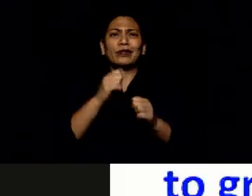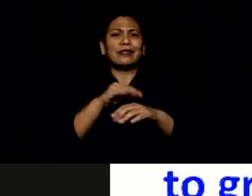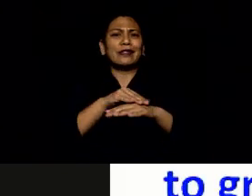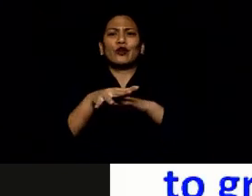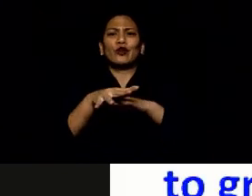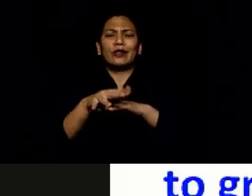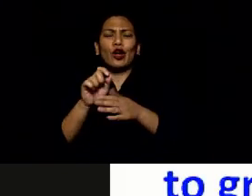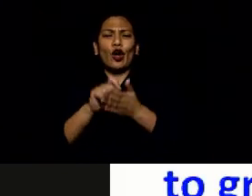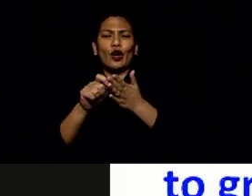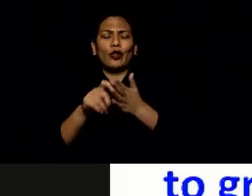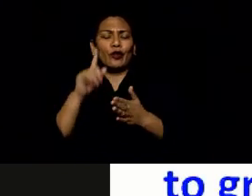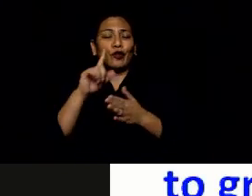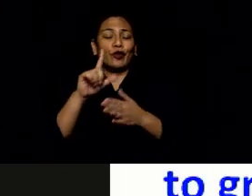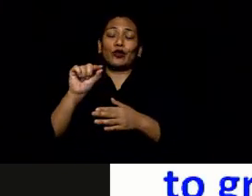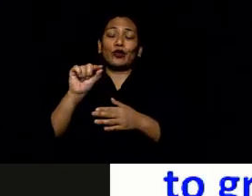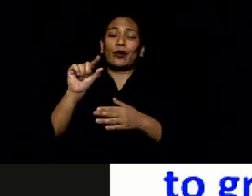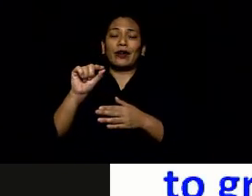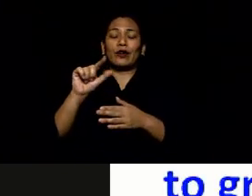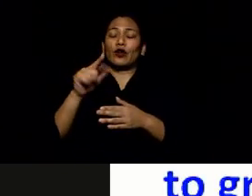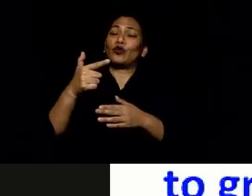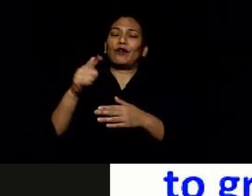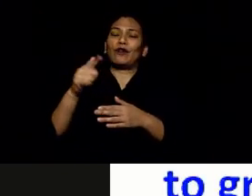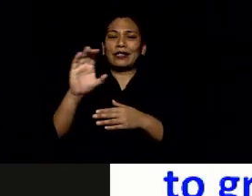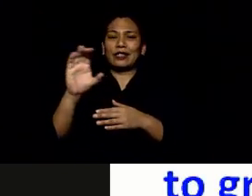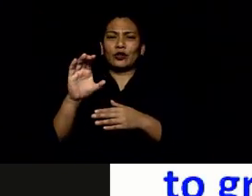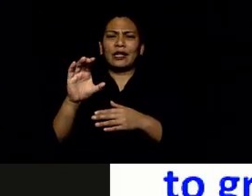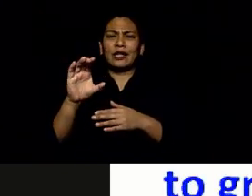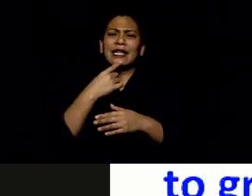He argues that economists aren't concerned about limits to growth